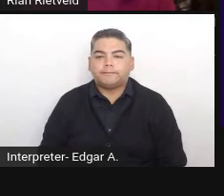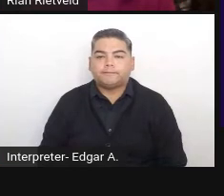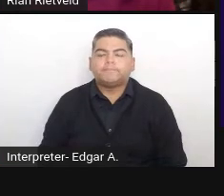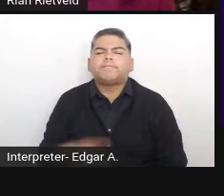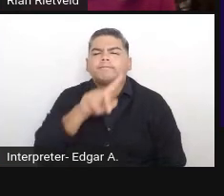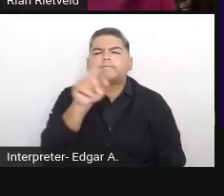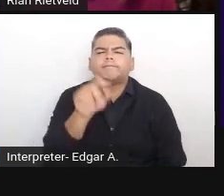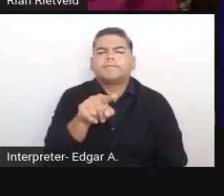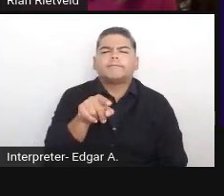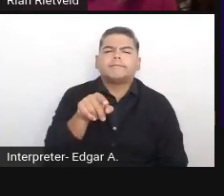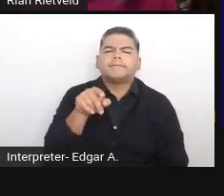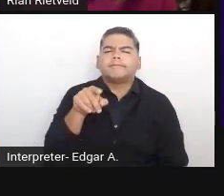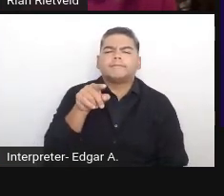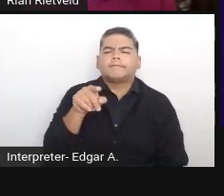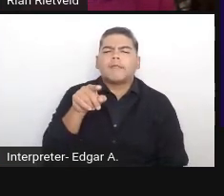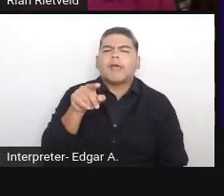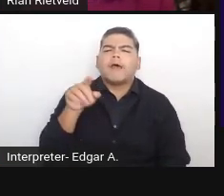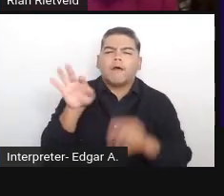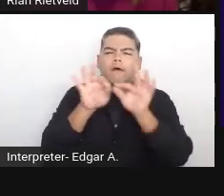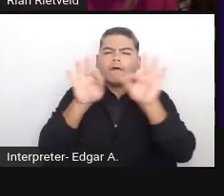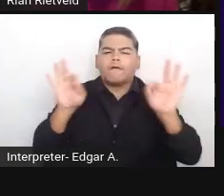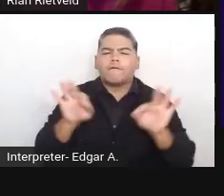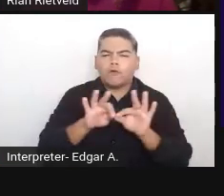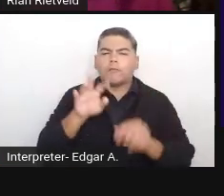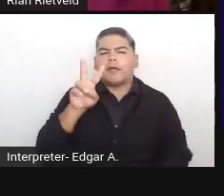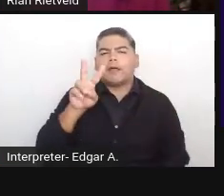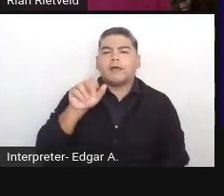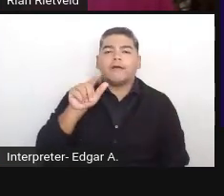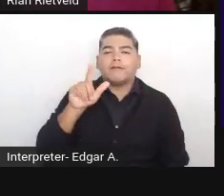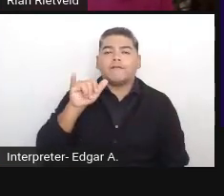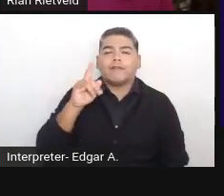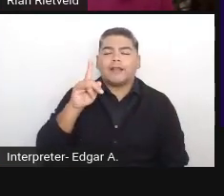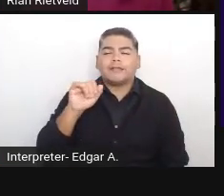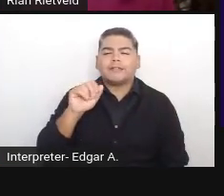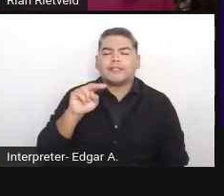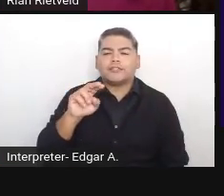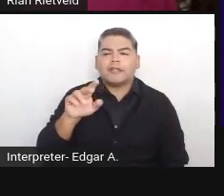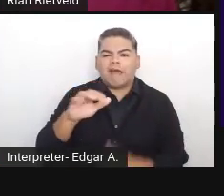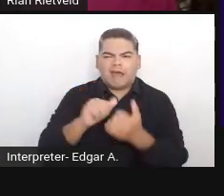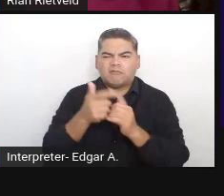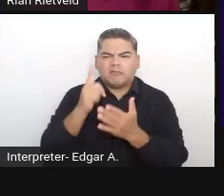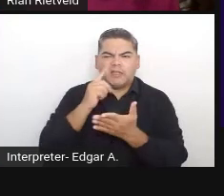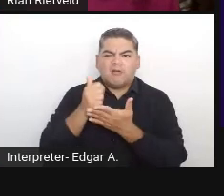This is an accessible form with a name that's required